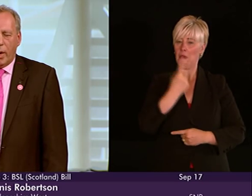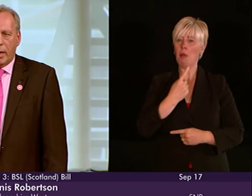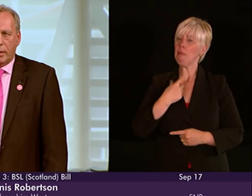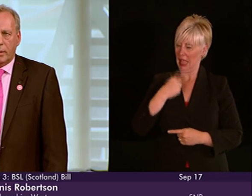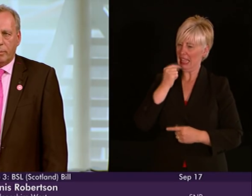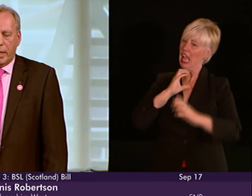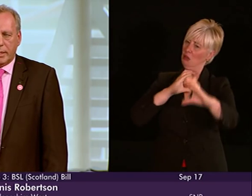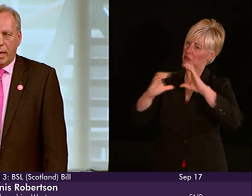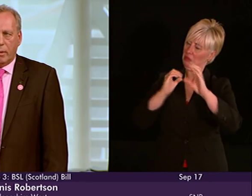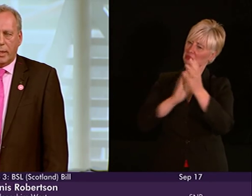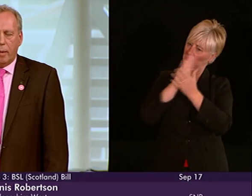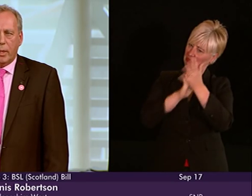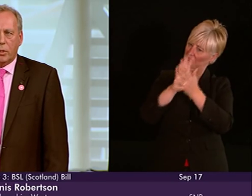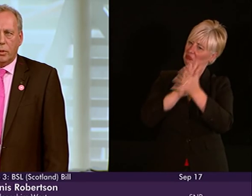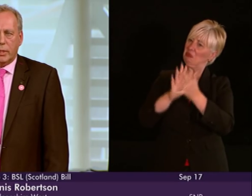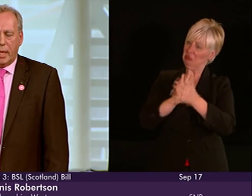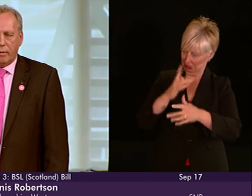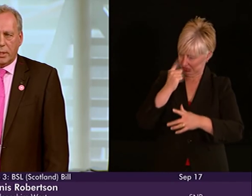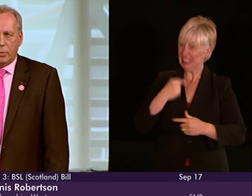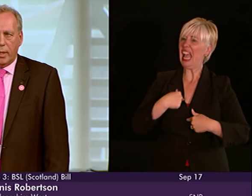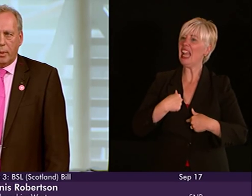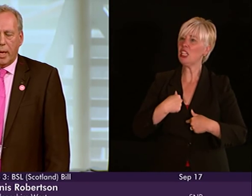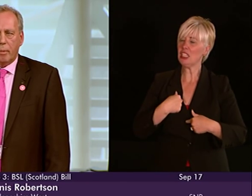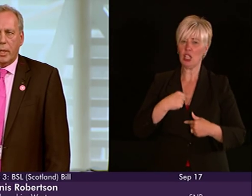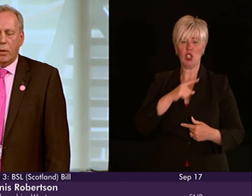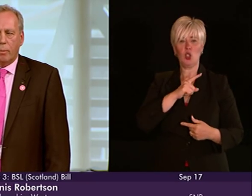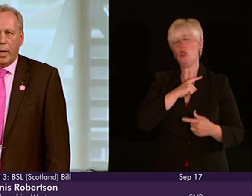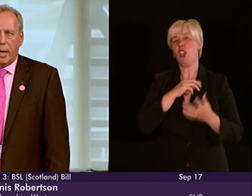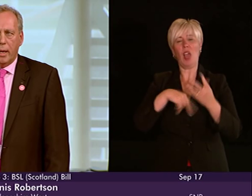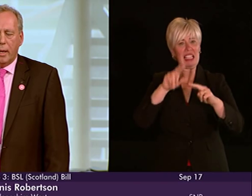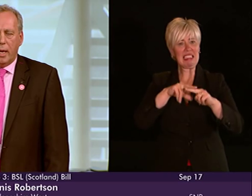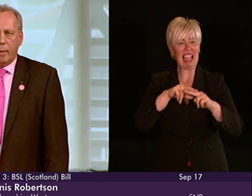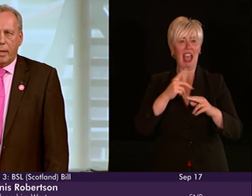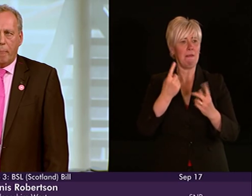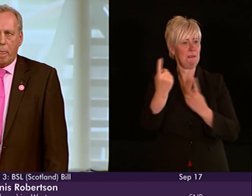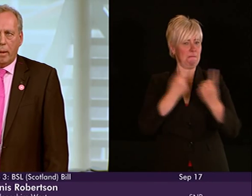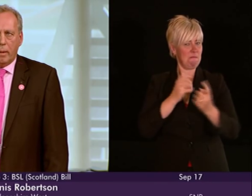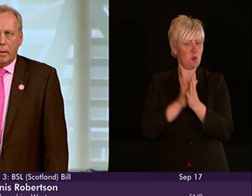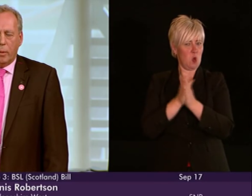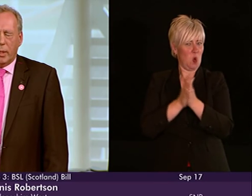required BSL and who came into the services, whether it was in Aberdeen or Moray,